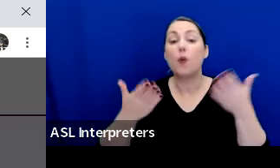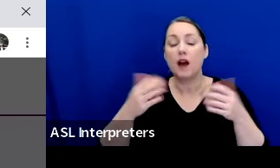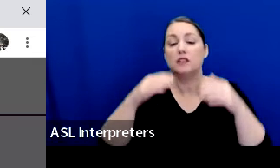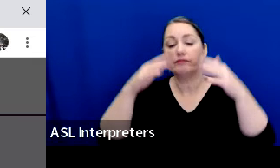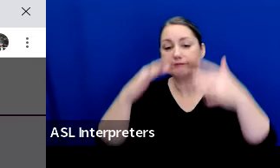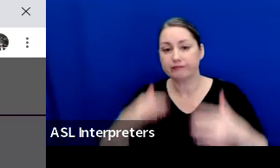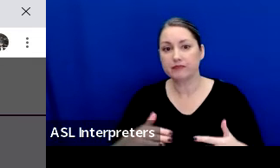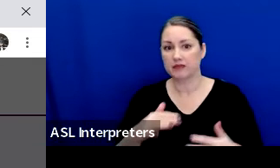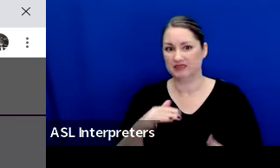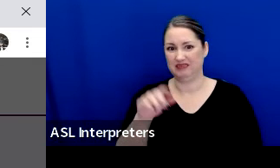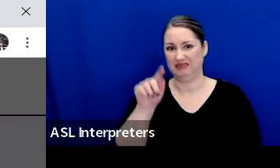There's a lot of them.